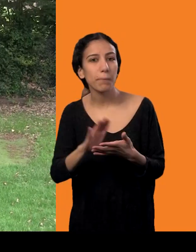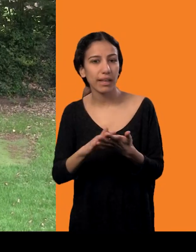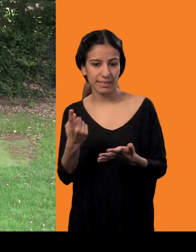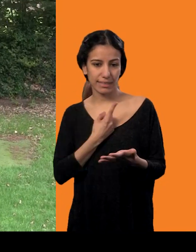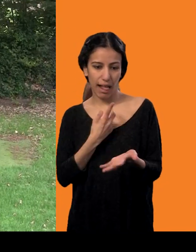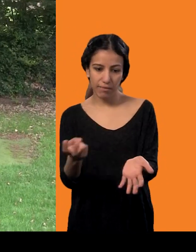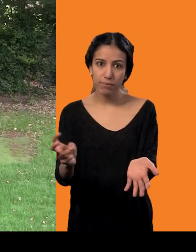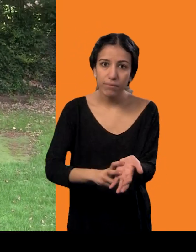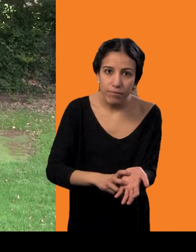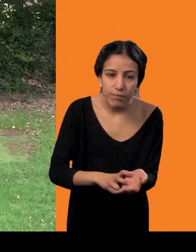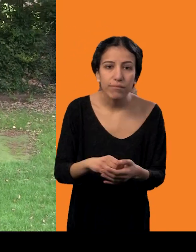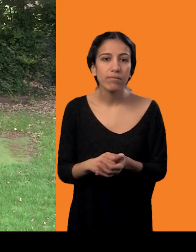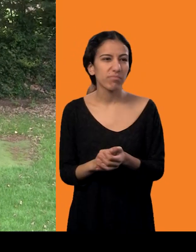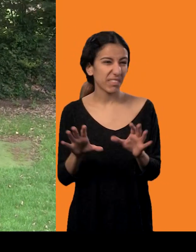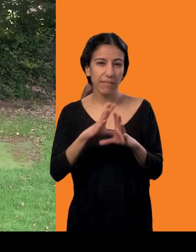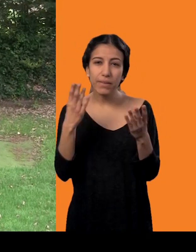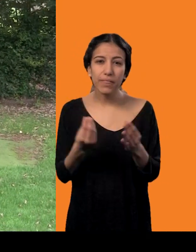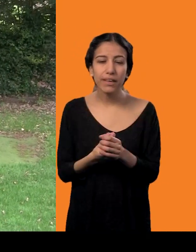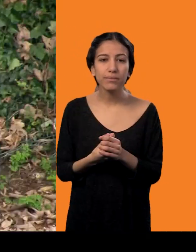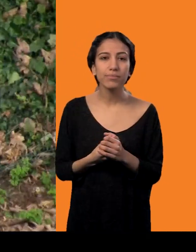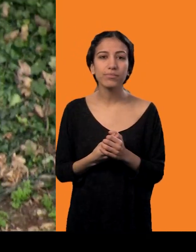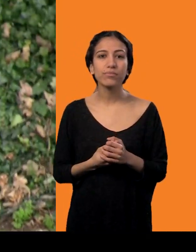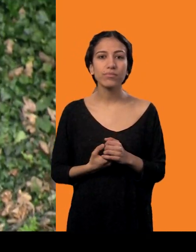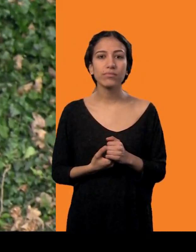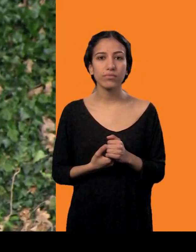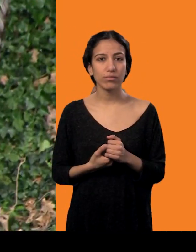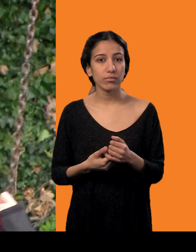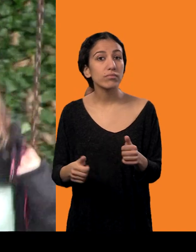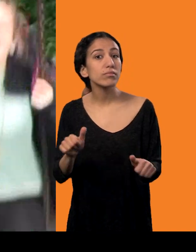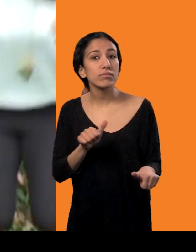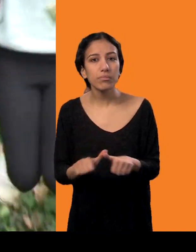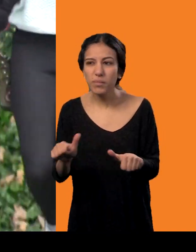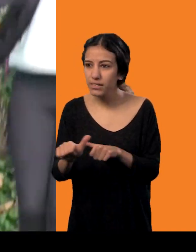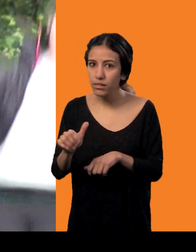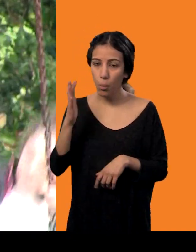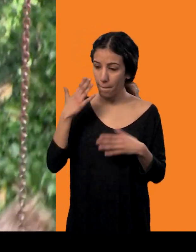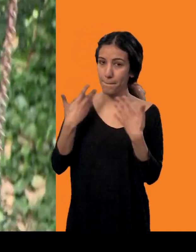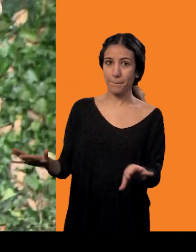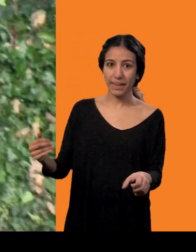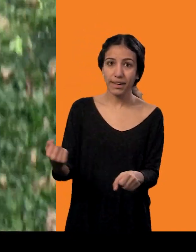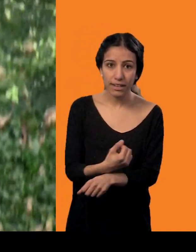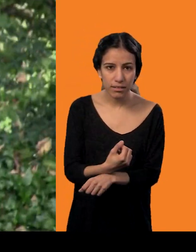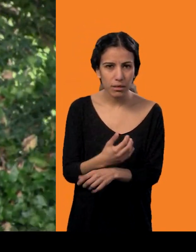that's like the first step forward for me and now I can start booking my own appointments and everything.